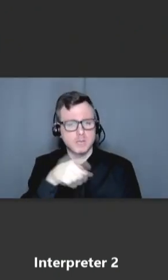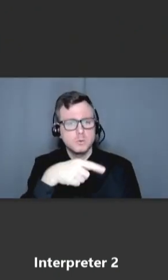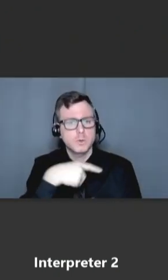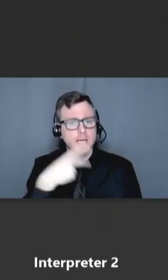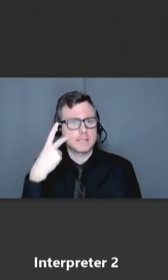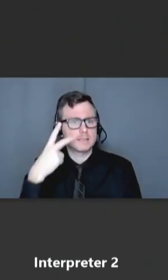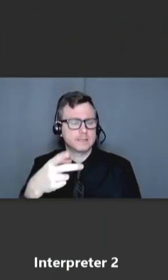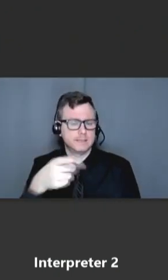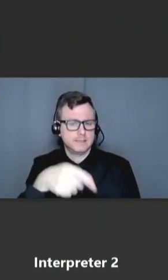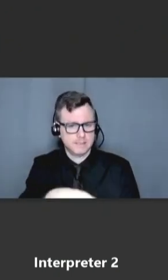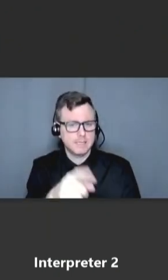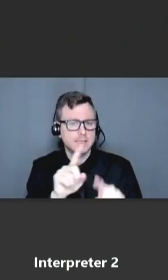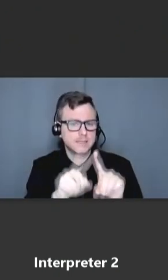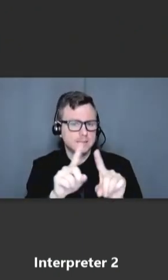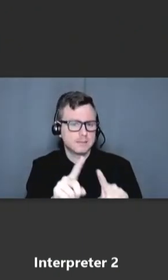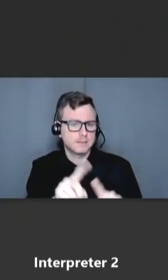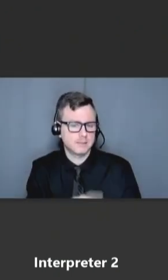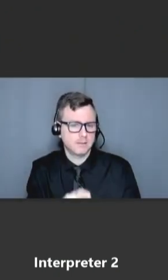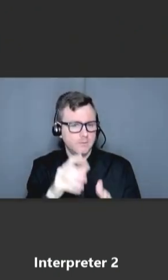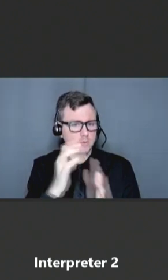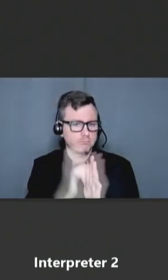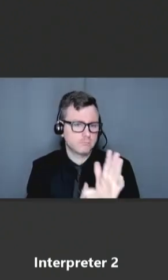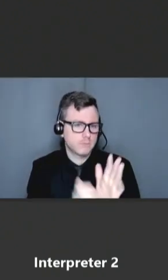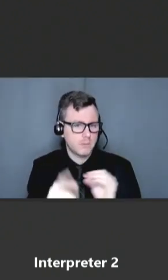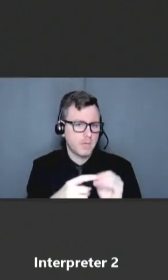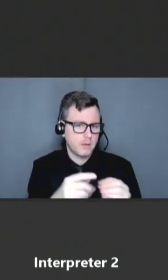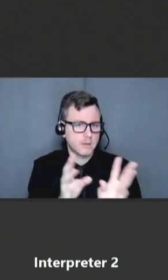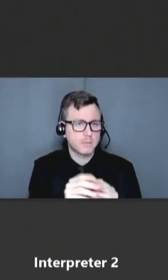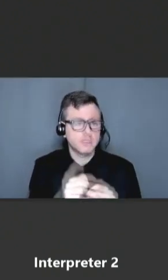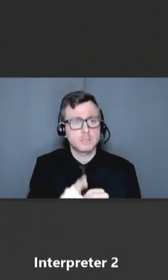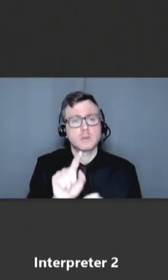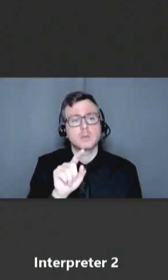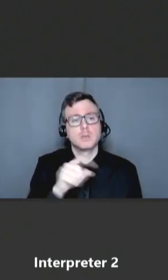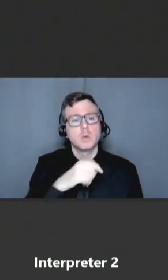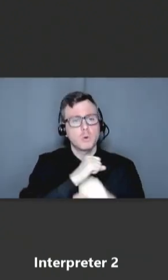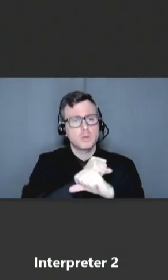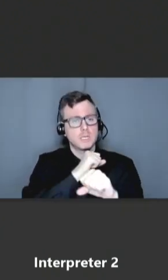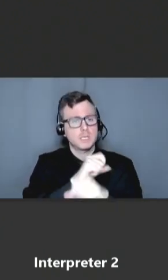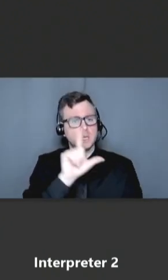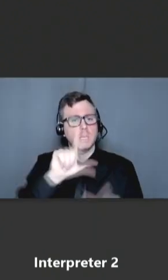At this time, I'd like to start our first panel of the day, titled, "Protecting LGBTQI+